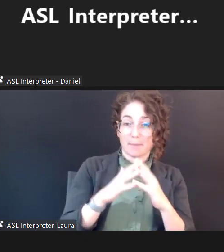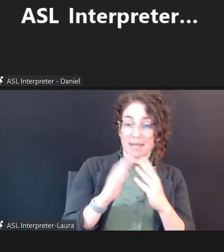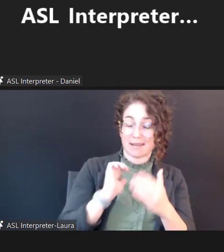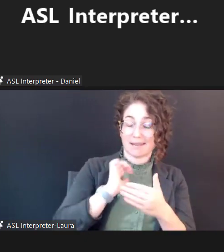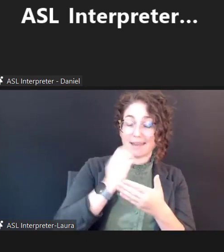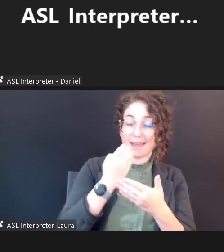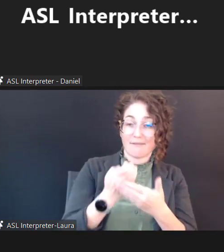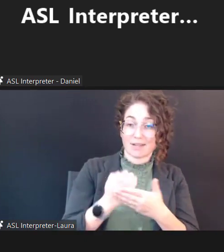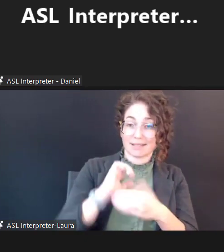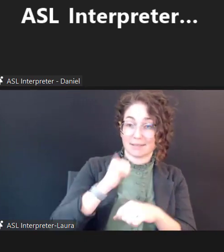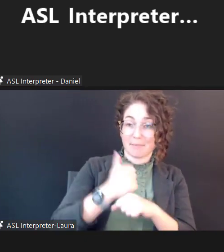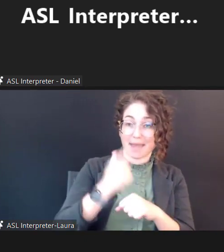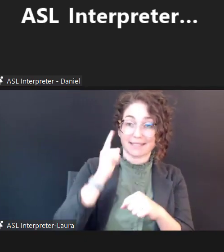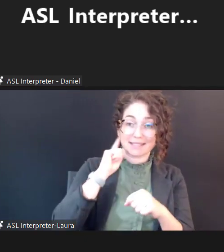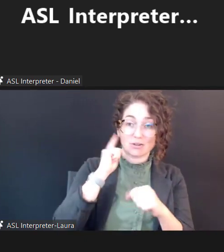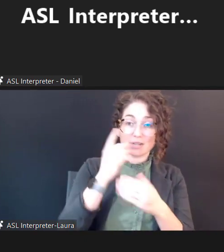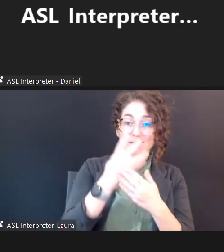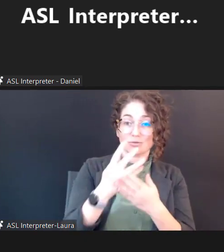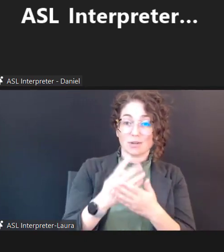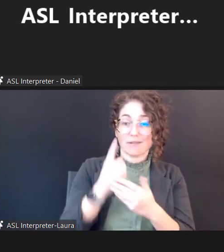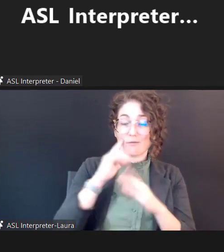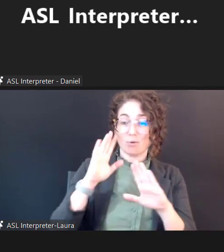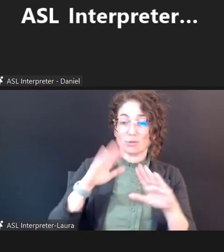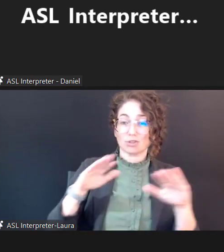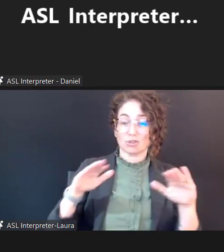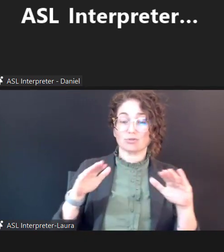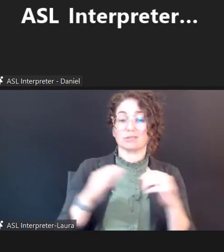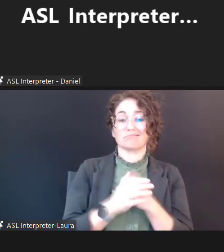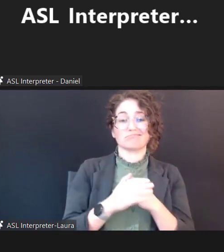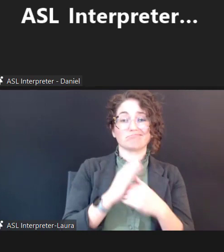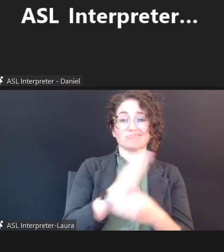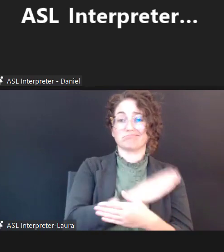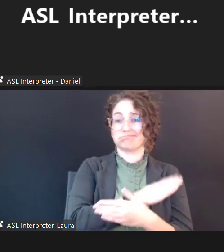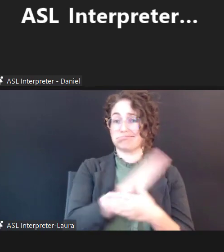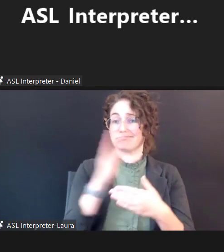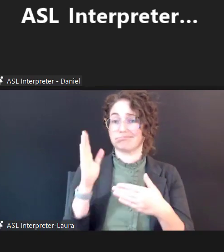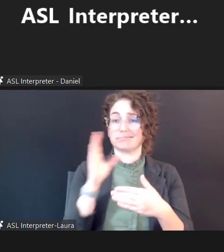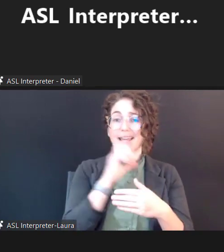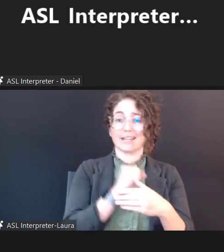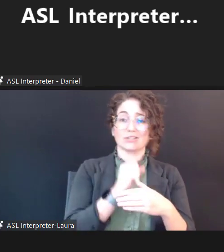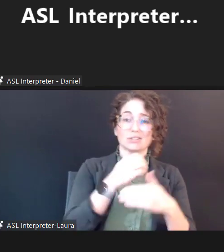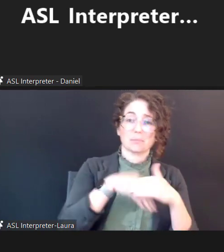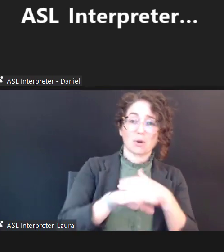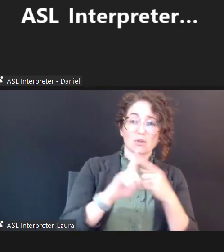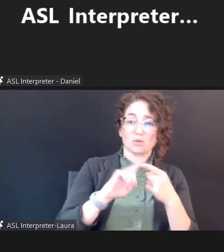age spectrum birth to 5 years of age.